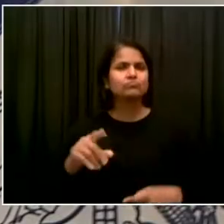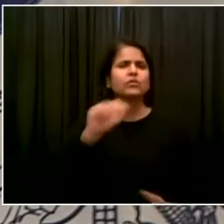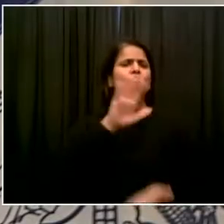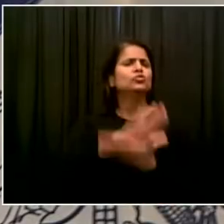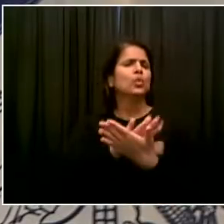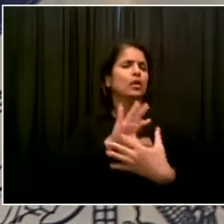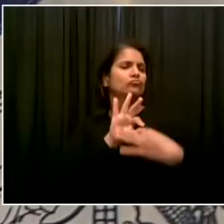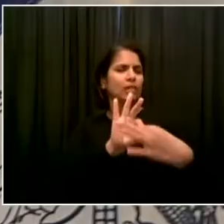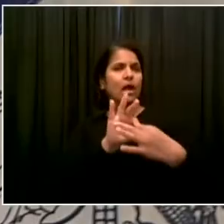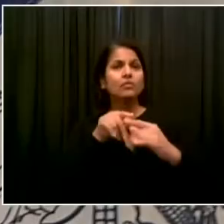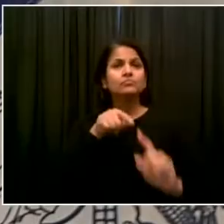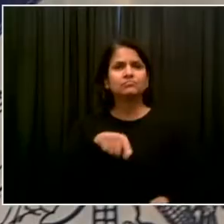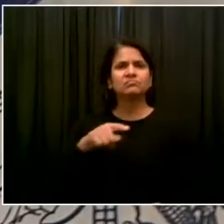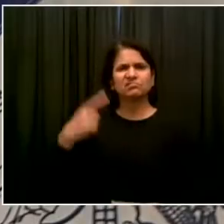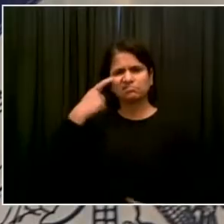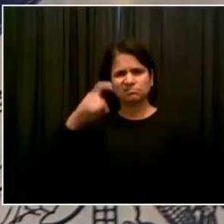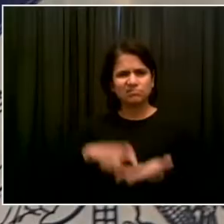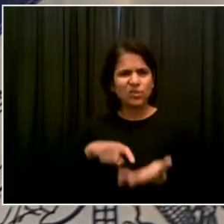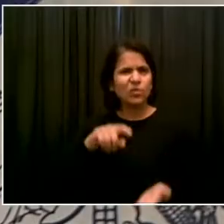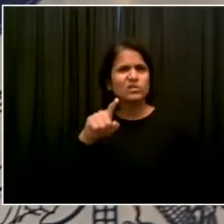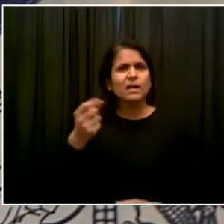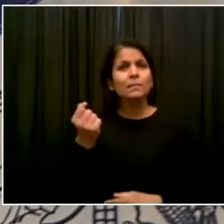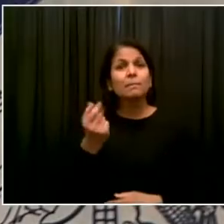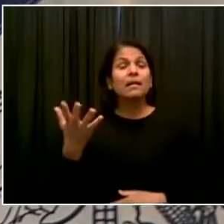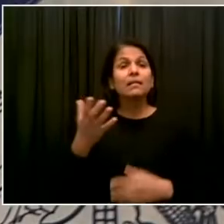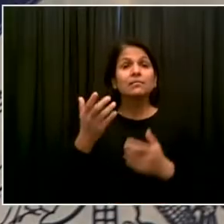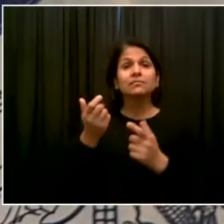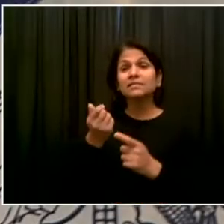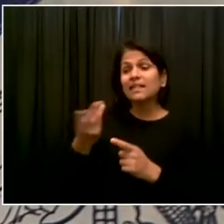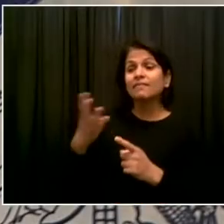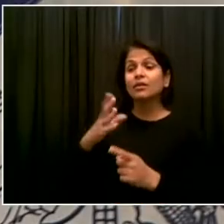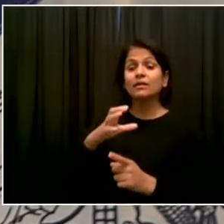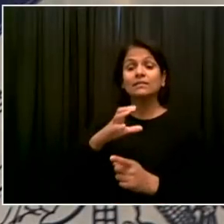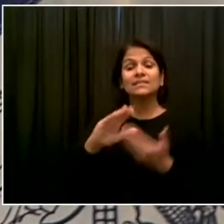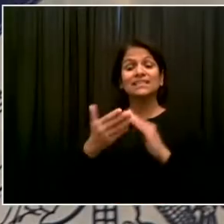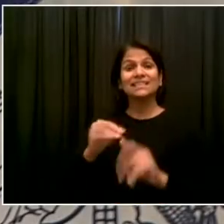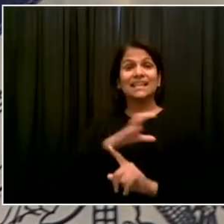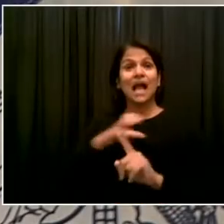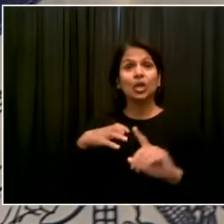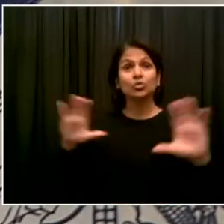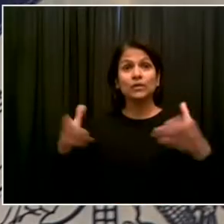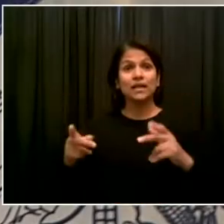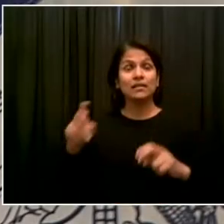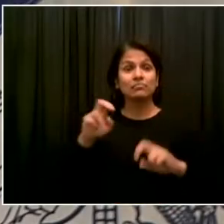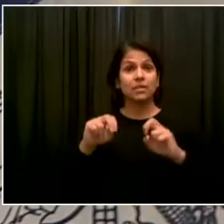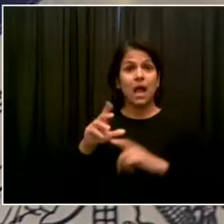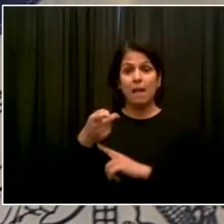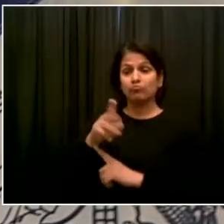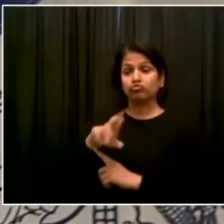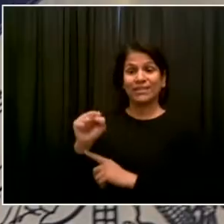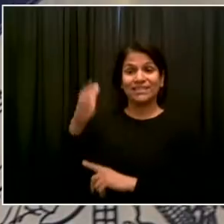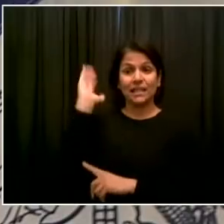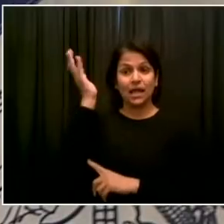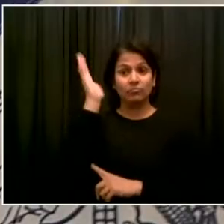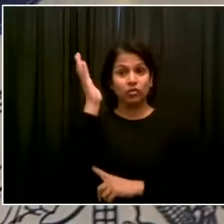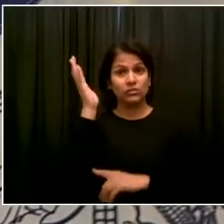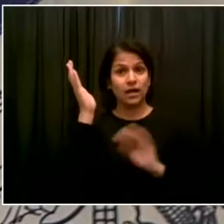WANTED TO IRCCE L BACK ON SCHOOLS, CITY COUNCIL MEMBERS HELD A